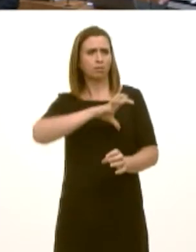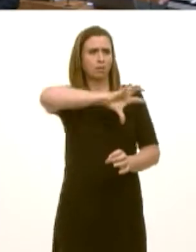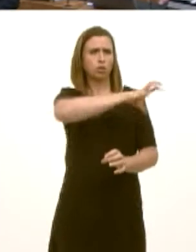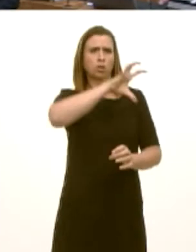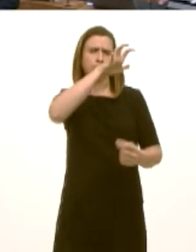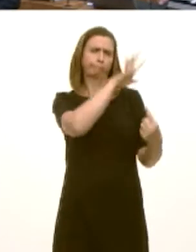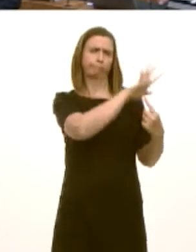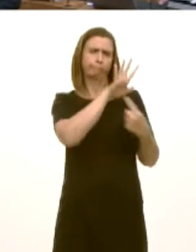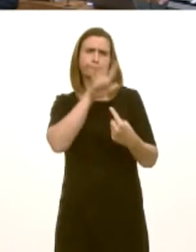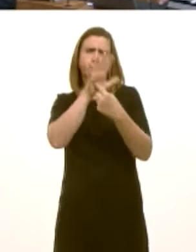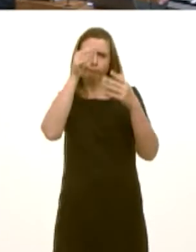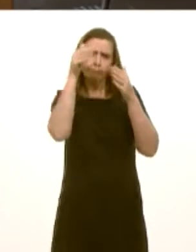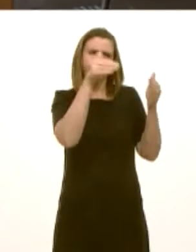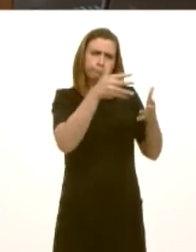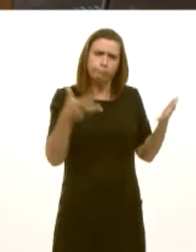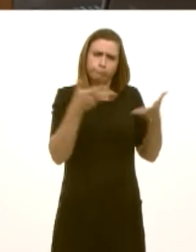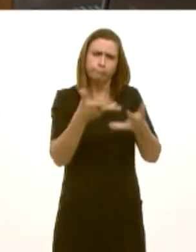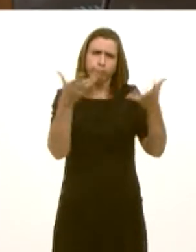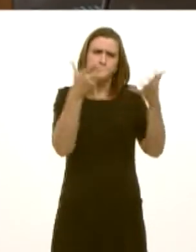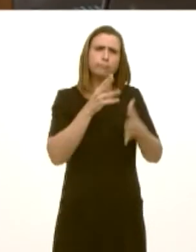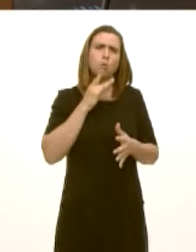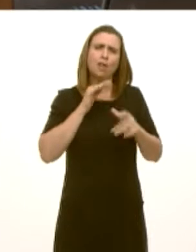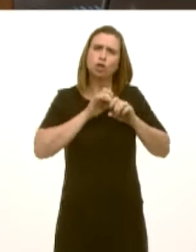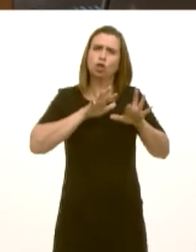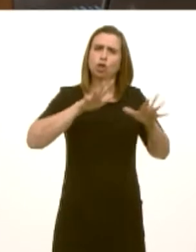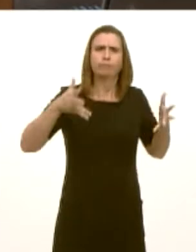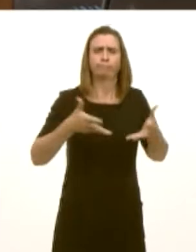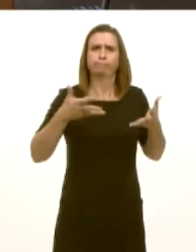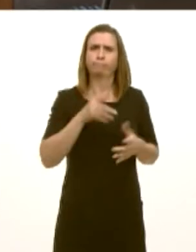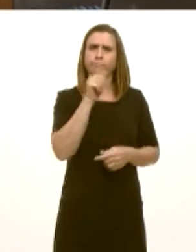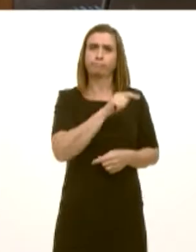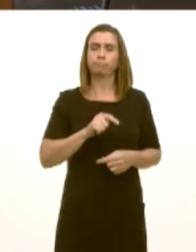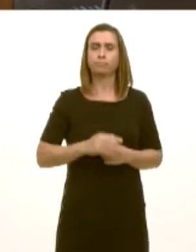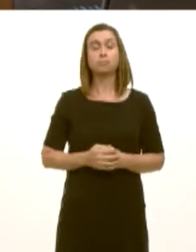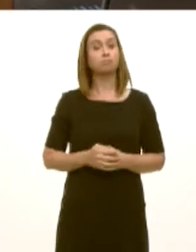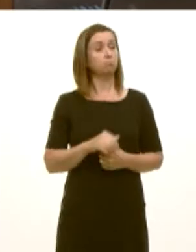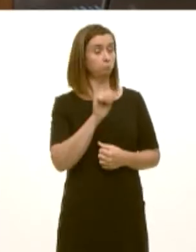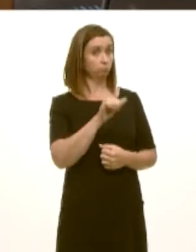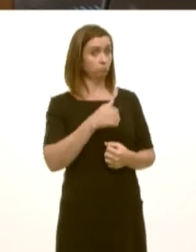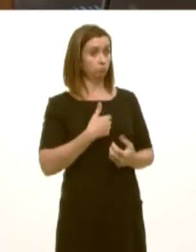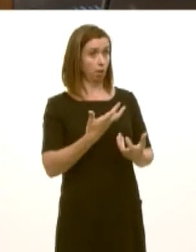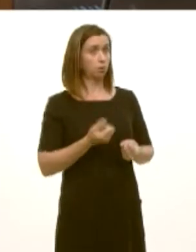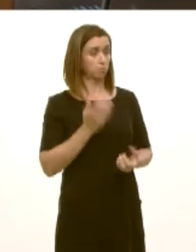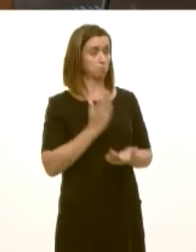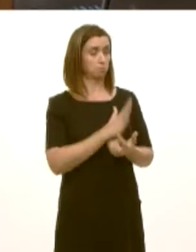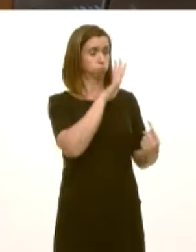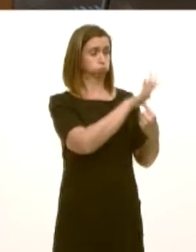Carwyn Jones: We understand that theyíre exceptionally important towns, and we continue